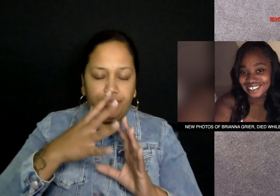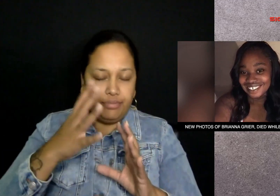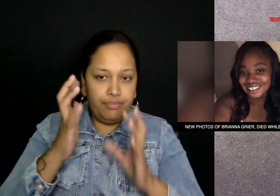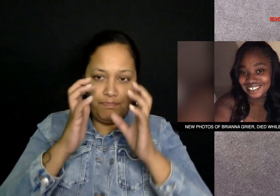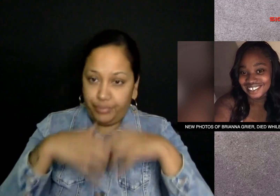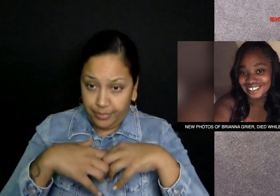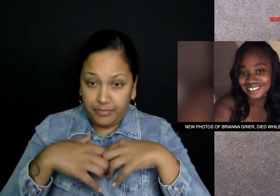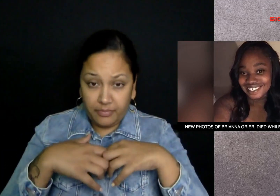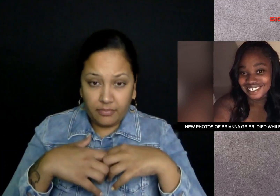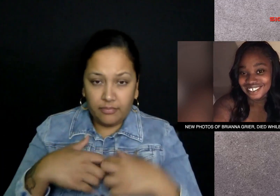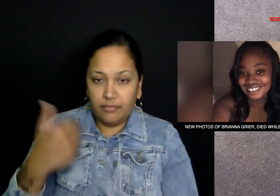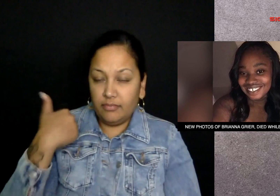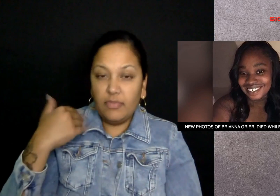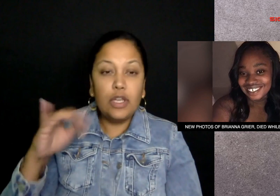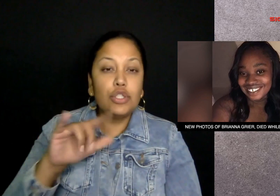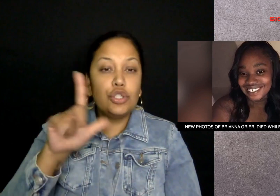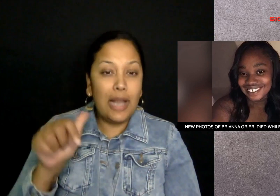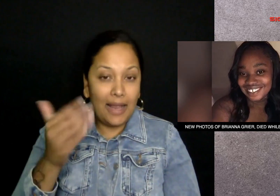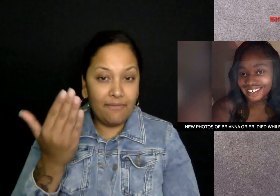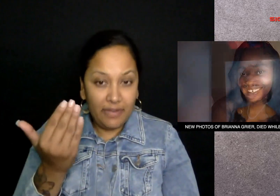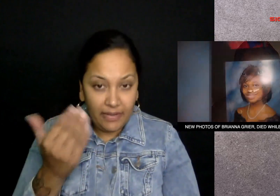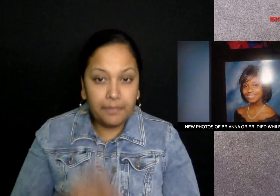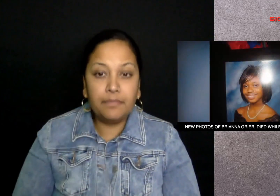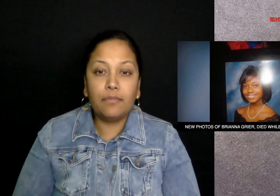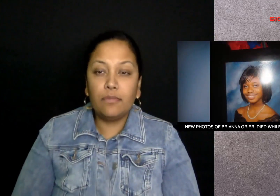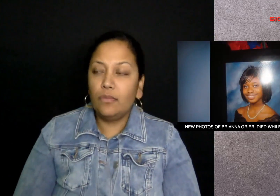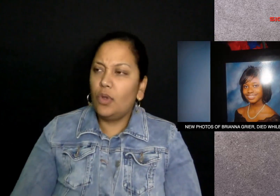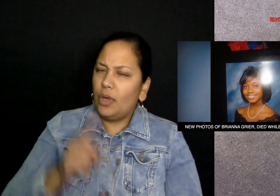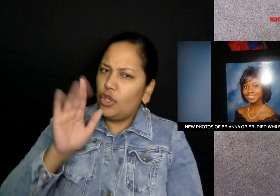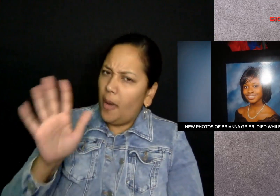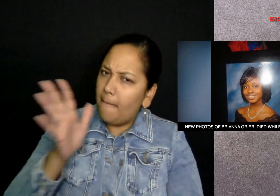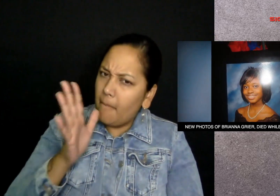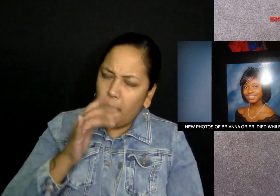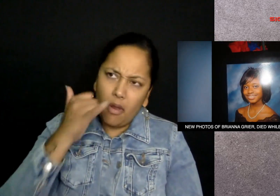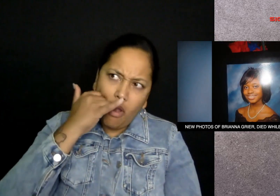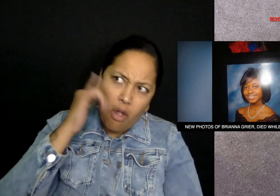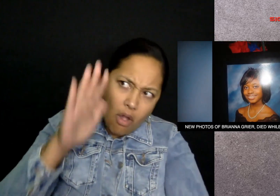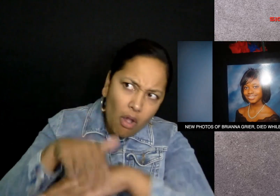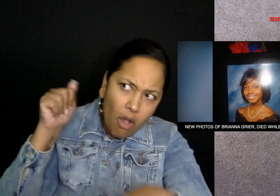episode on July 15 when her mother called police to help